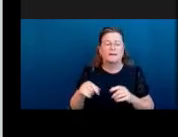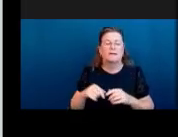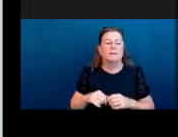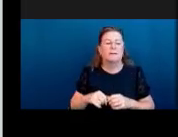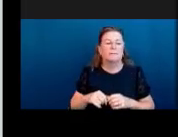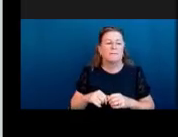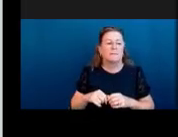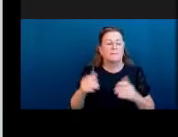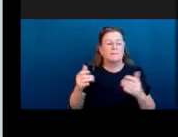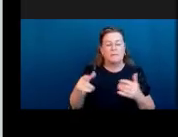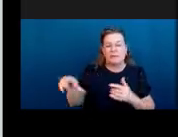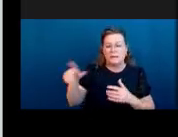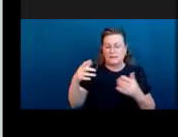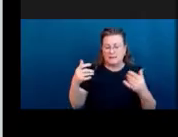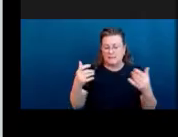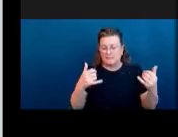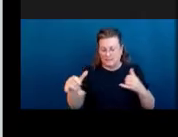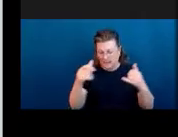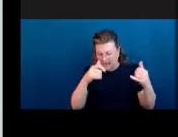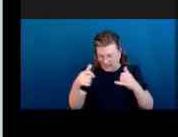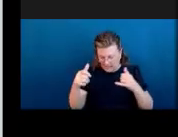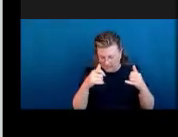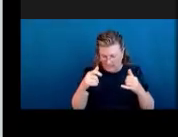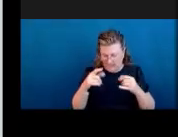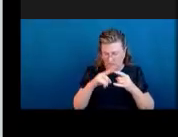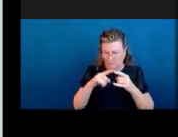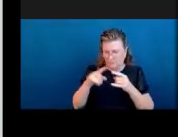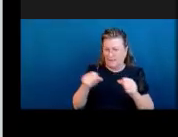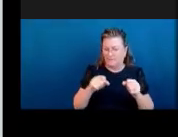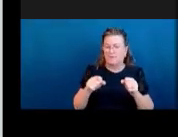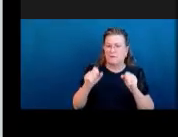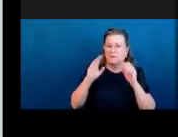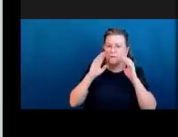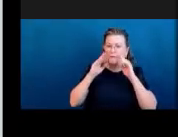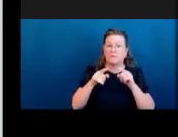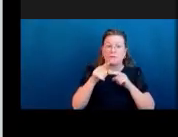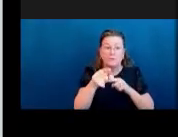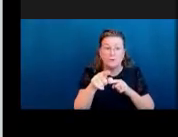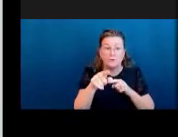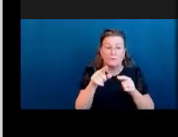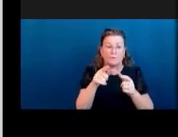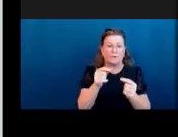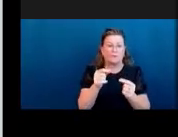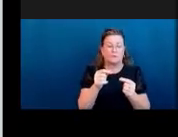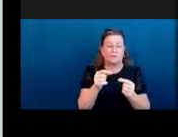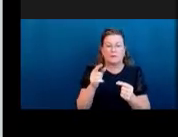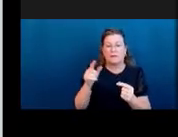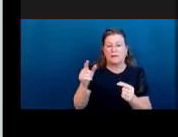maybe they need that input to be able to focus on you and what you're doing. Maybe they need to be swinging and I'm having a